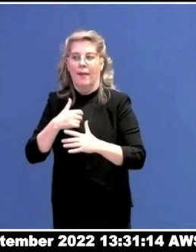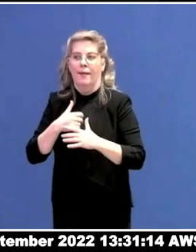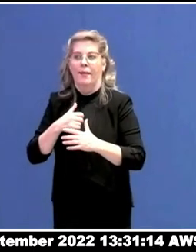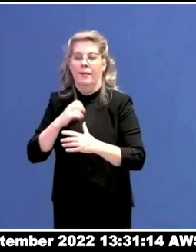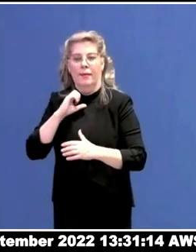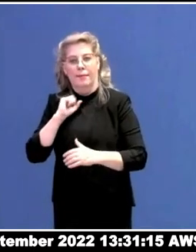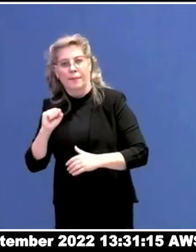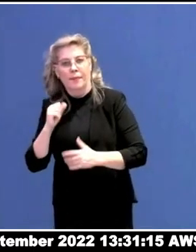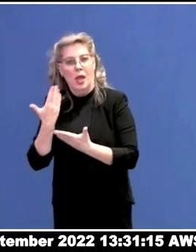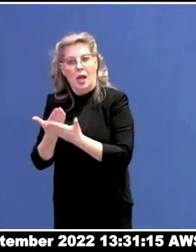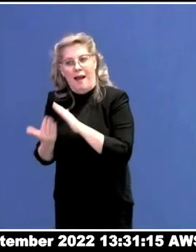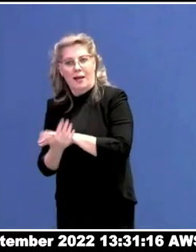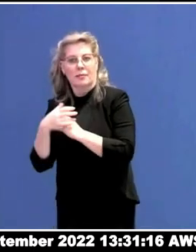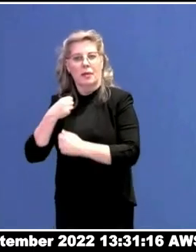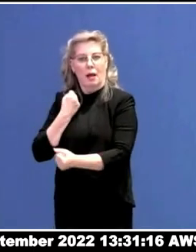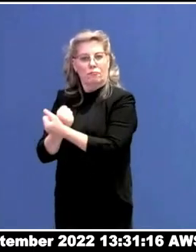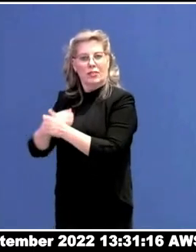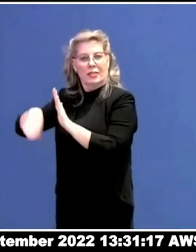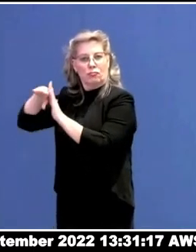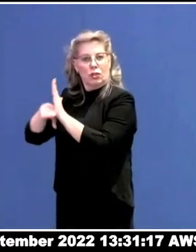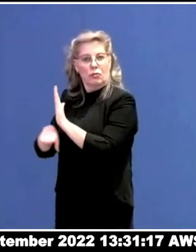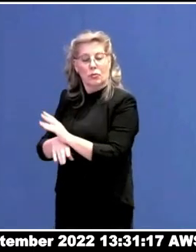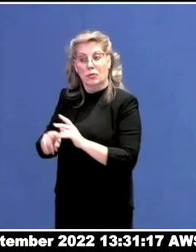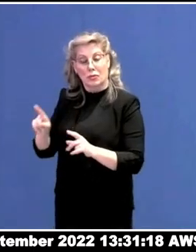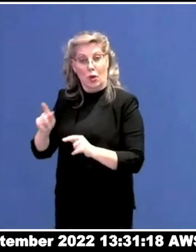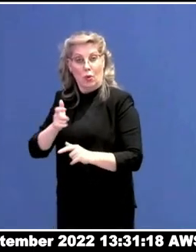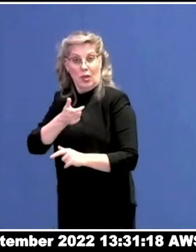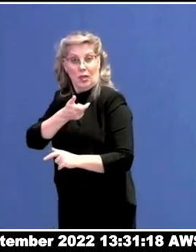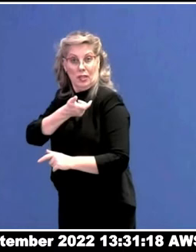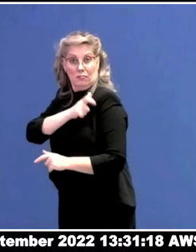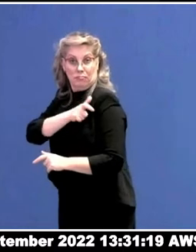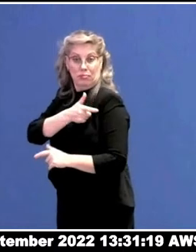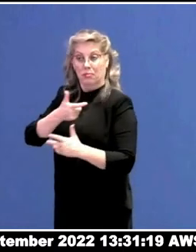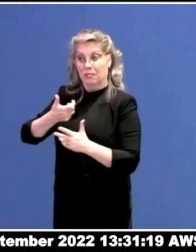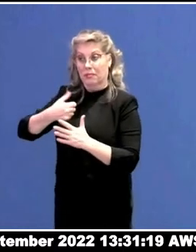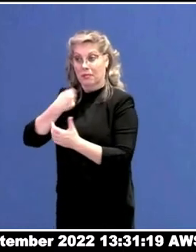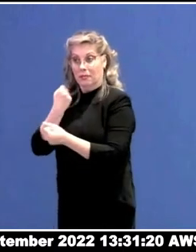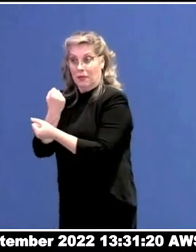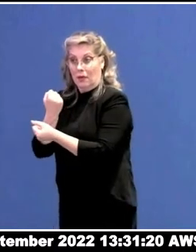prison. But I strongly advocate for Aboriginal Medical Services to be allowed in,